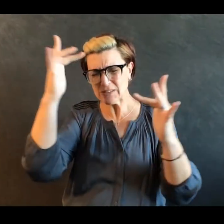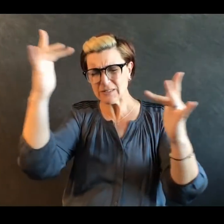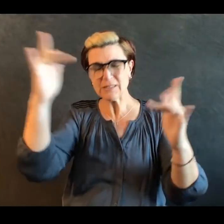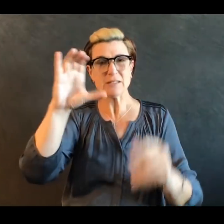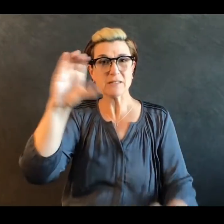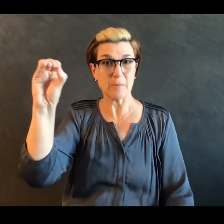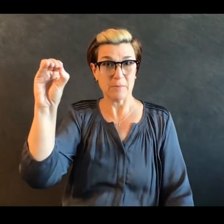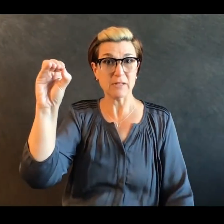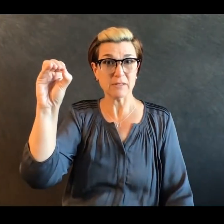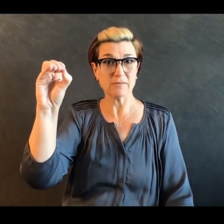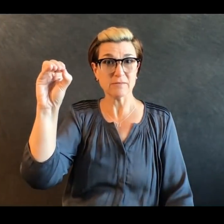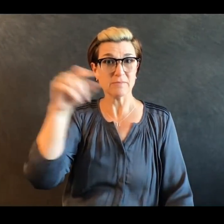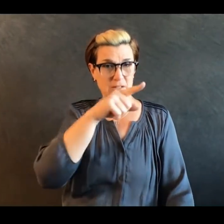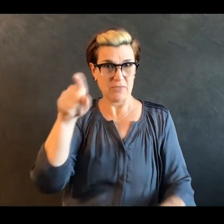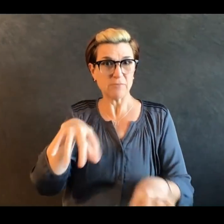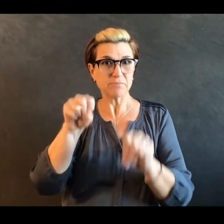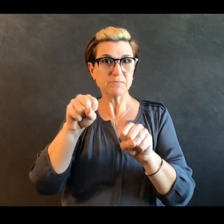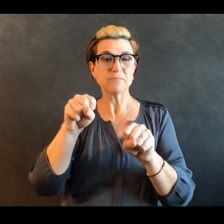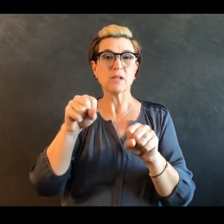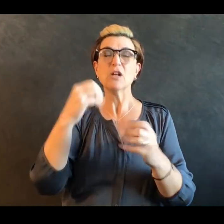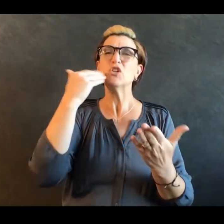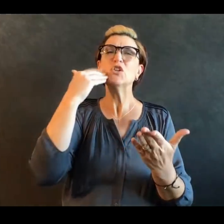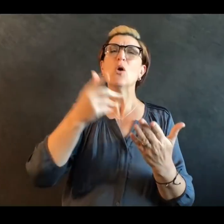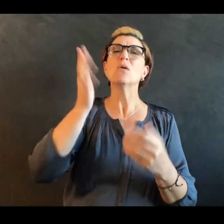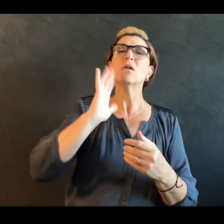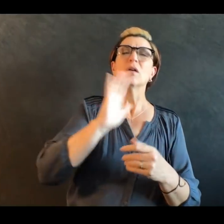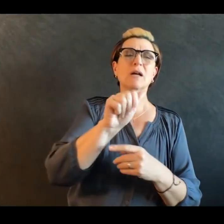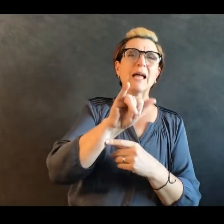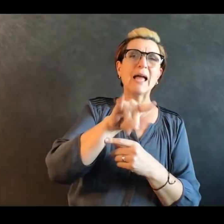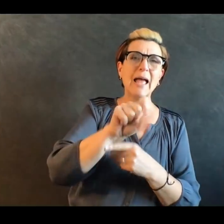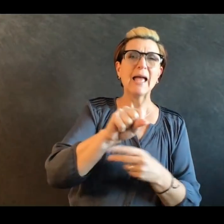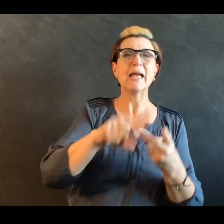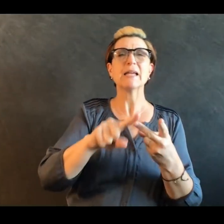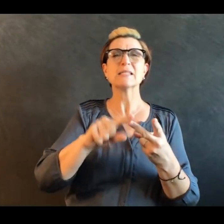at aids if you look at a bola if you look at so many things they've come up